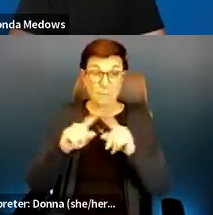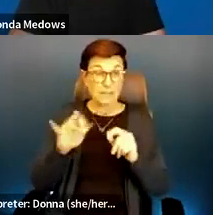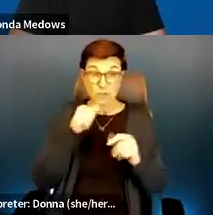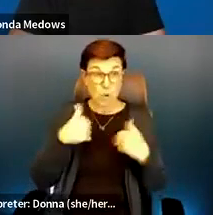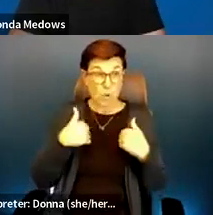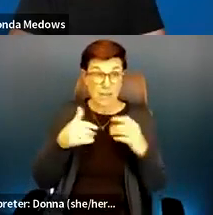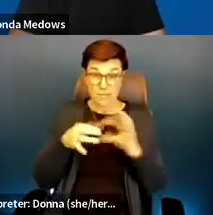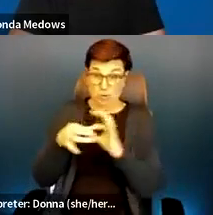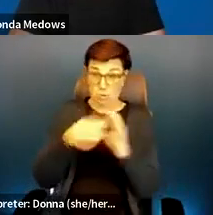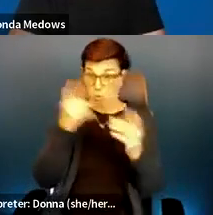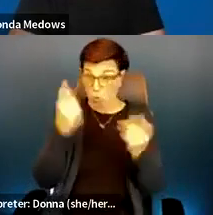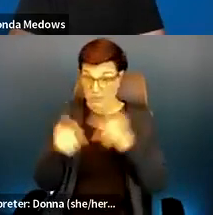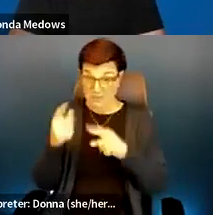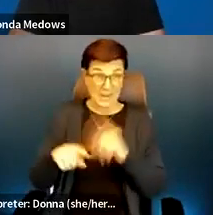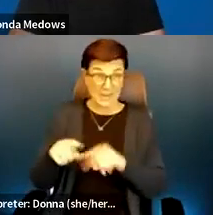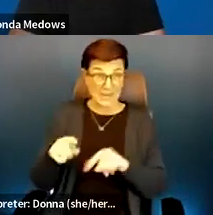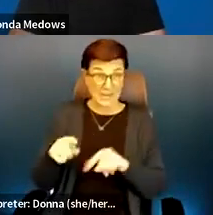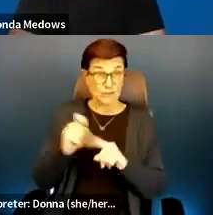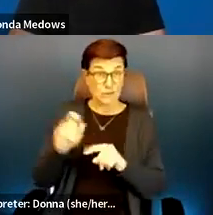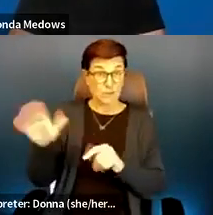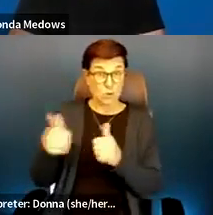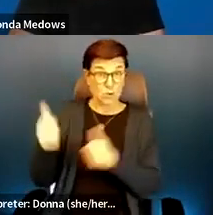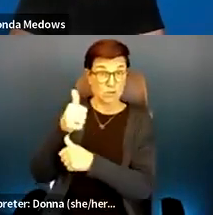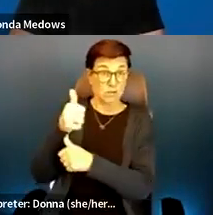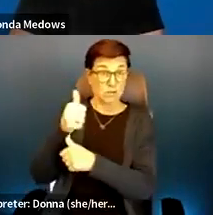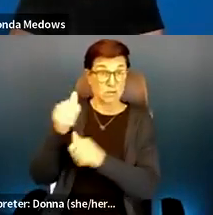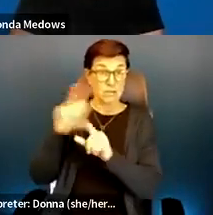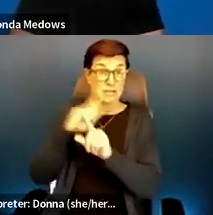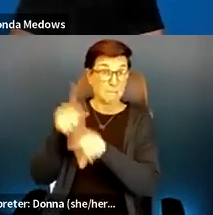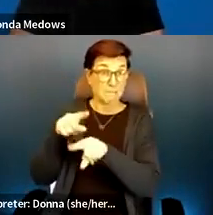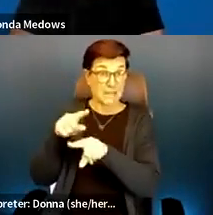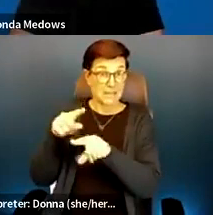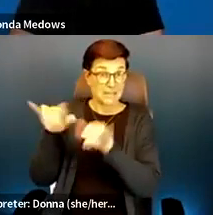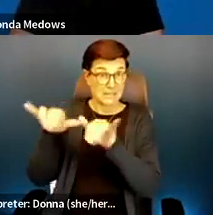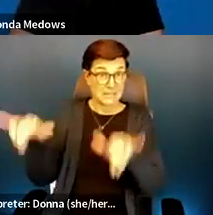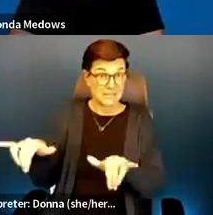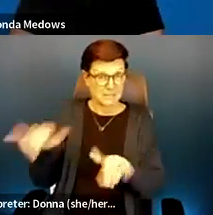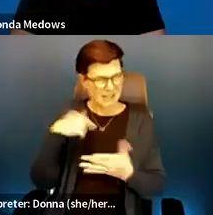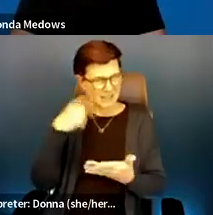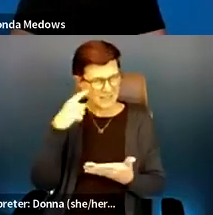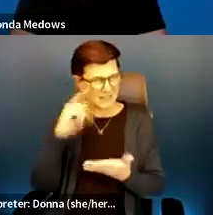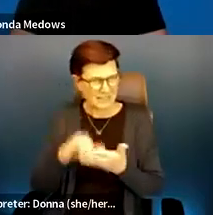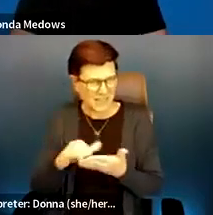from incident command, I mean, I think that's part of what happened. And I'm just wondering if you'd be willing to consider that,